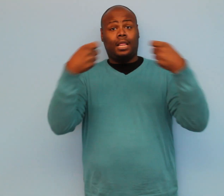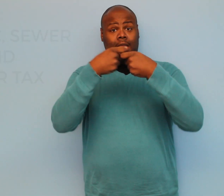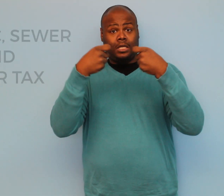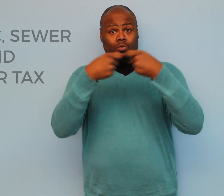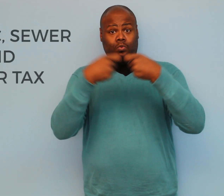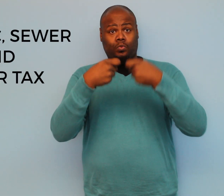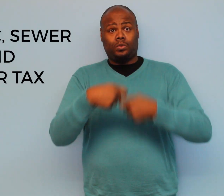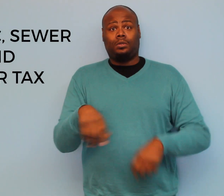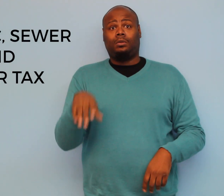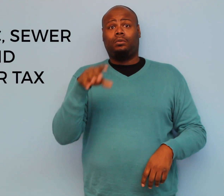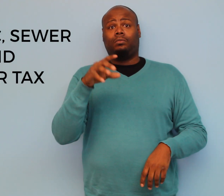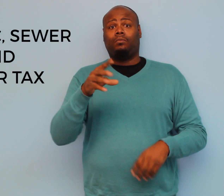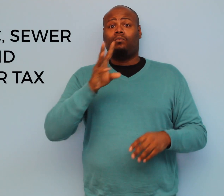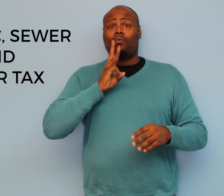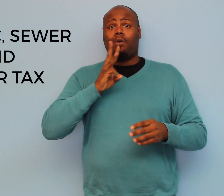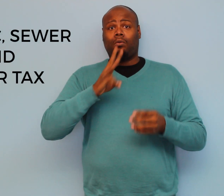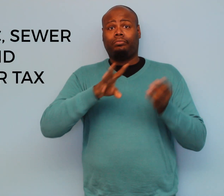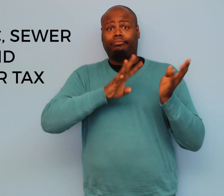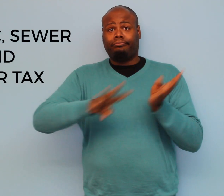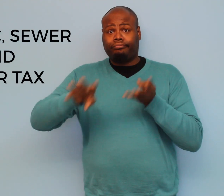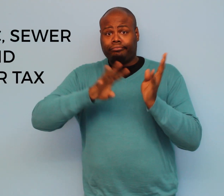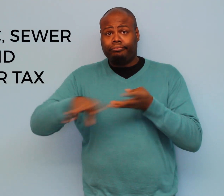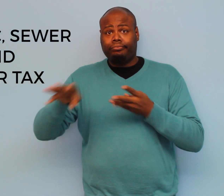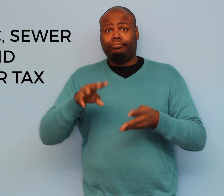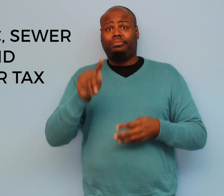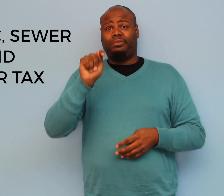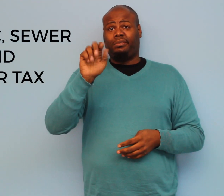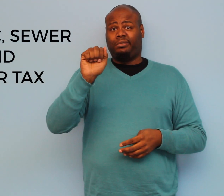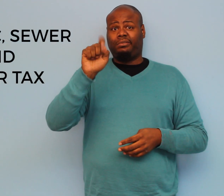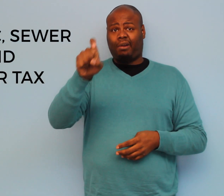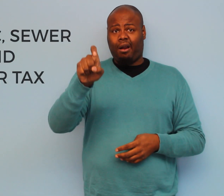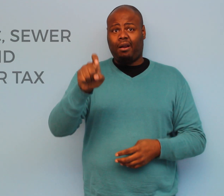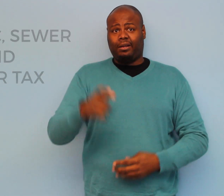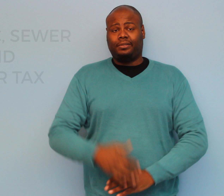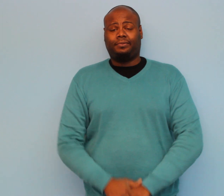There is also an electric, sewer, and water tax.